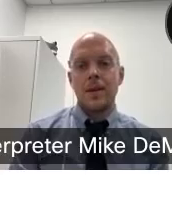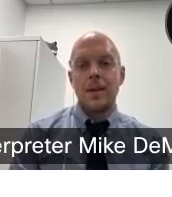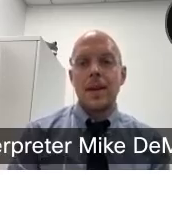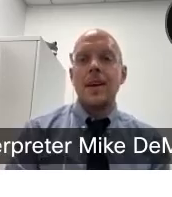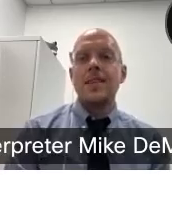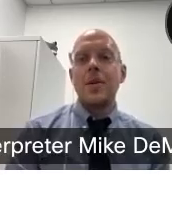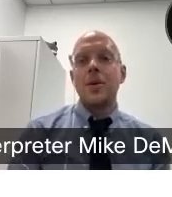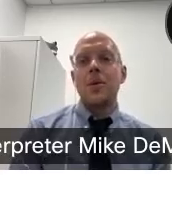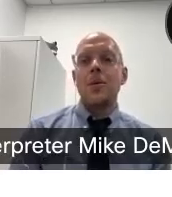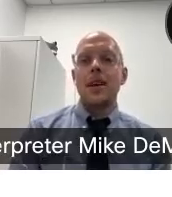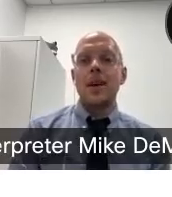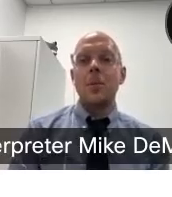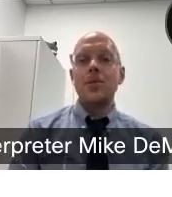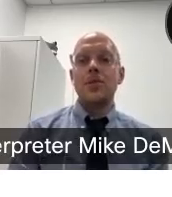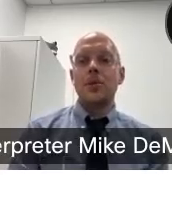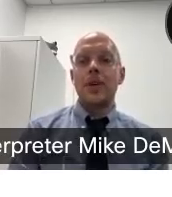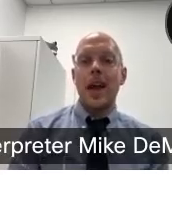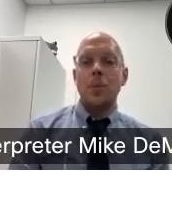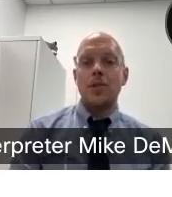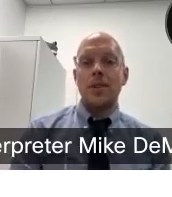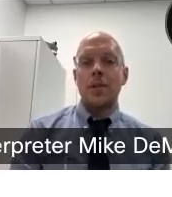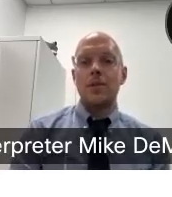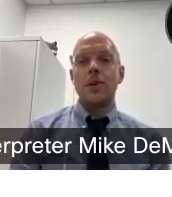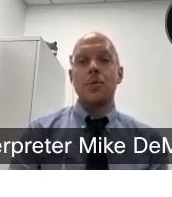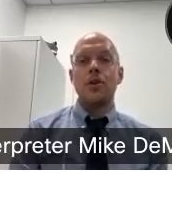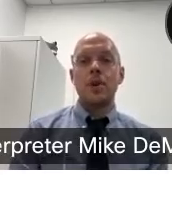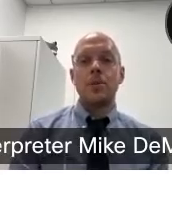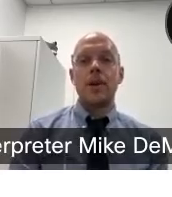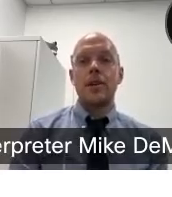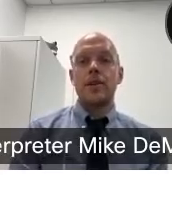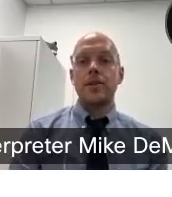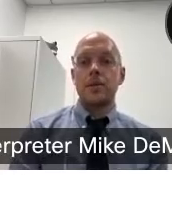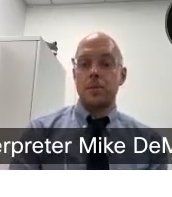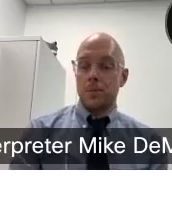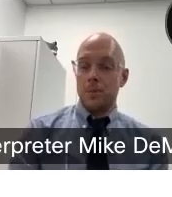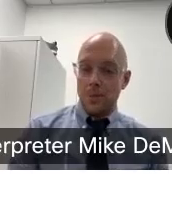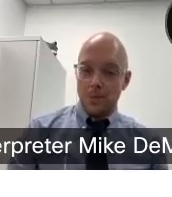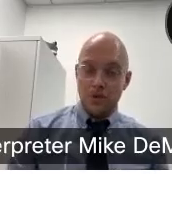Now when it comes to the captions that those video programing providers generate,